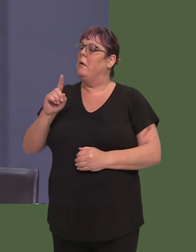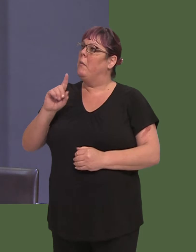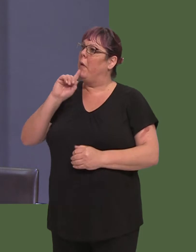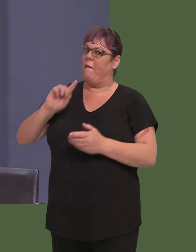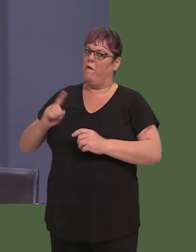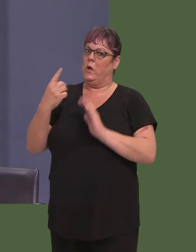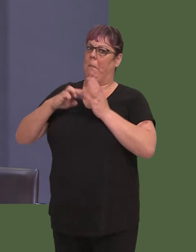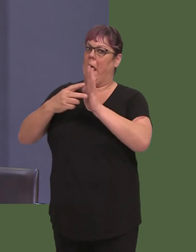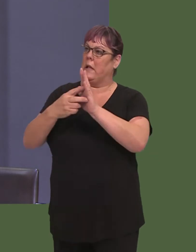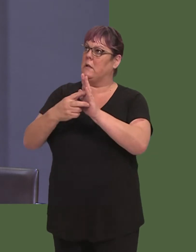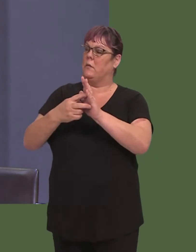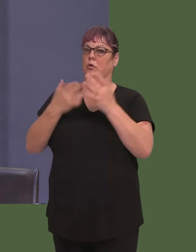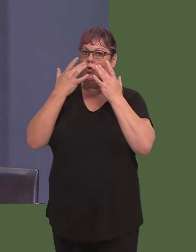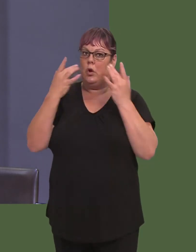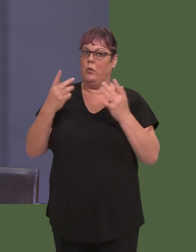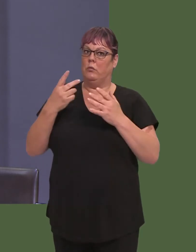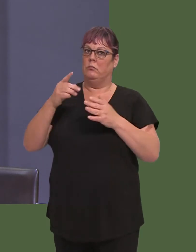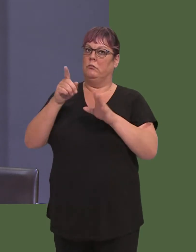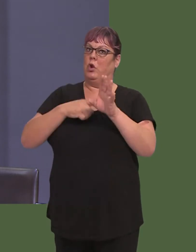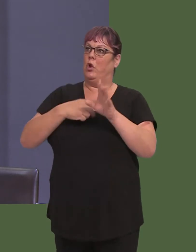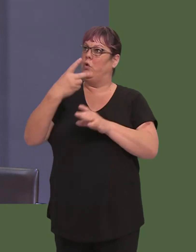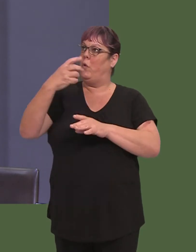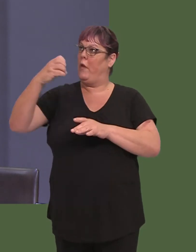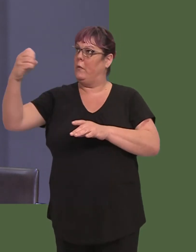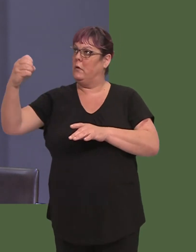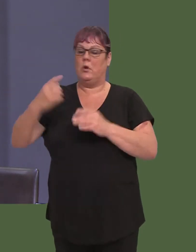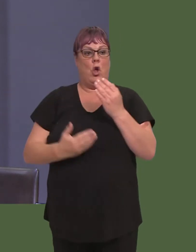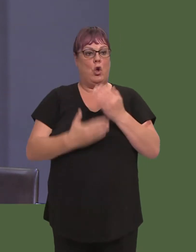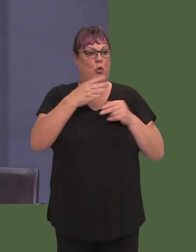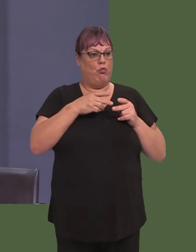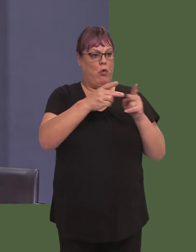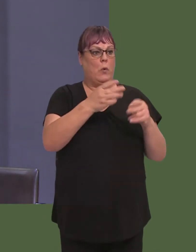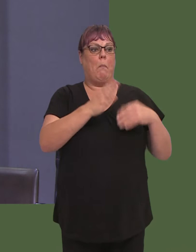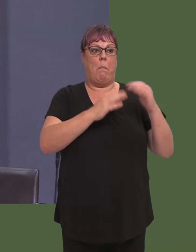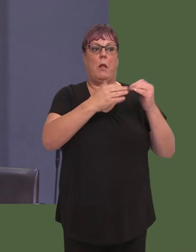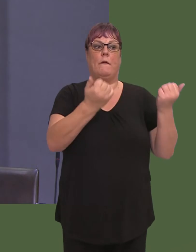New roads were built and a new roundabout, and a new entrance to the park was also opened.